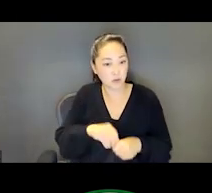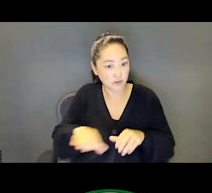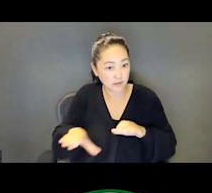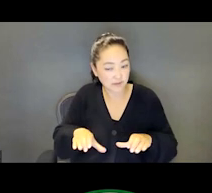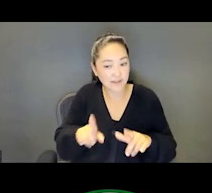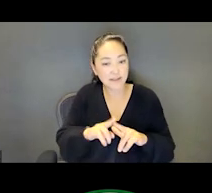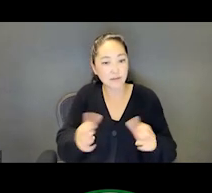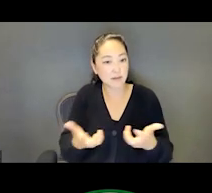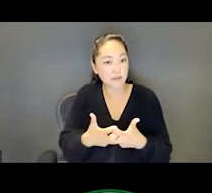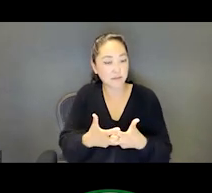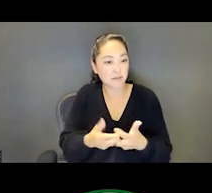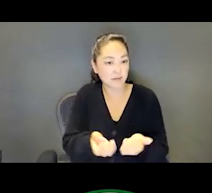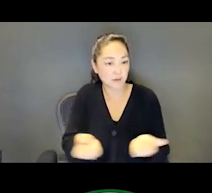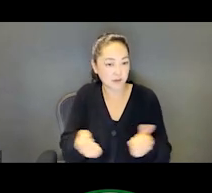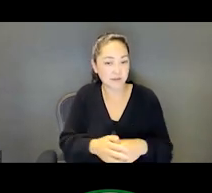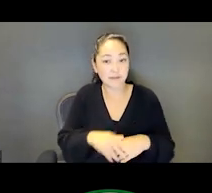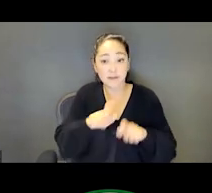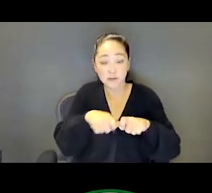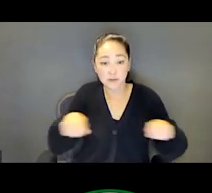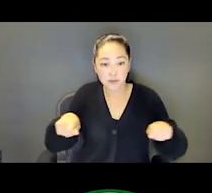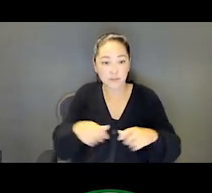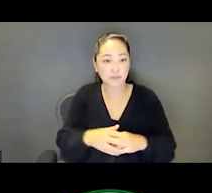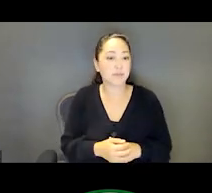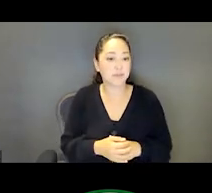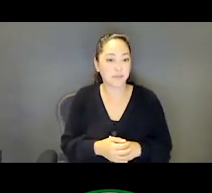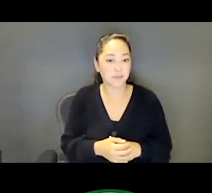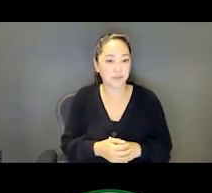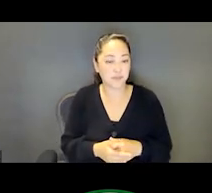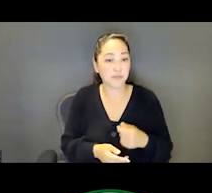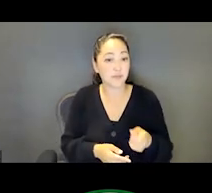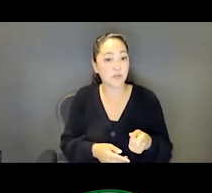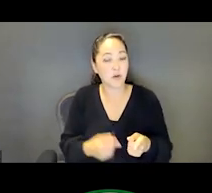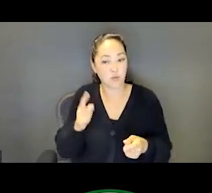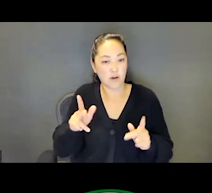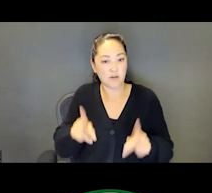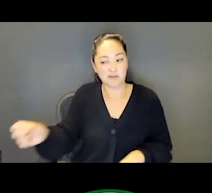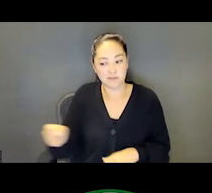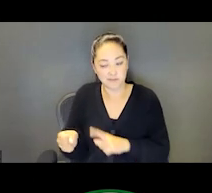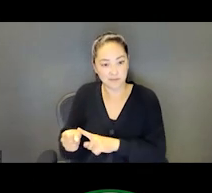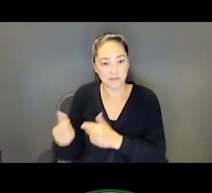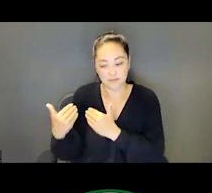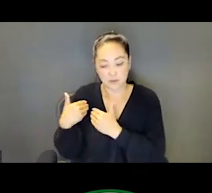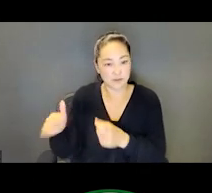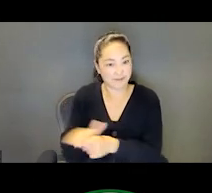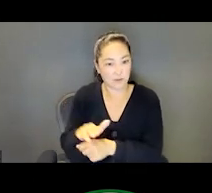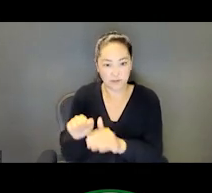Conduct safety, safety audits. Consult people with disabilities. Monitor best practices.